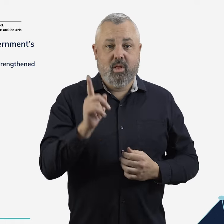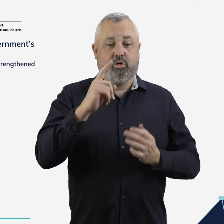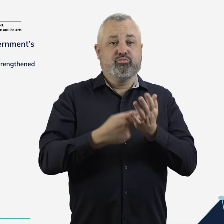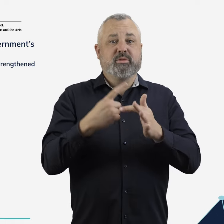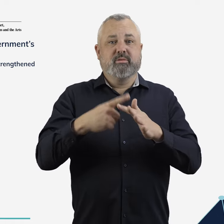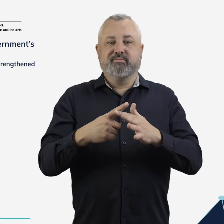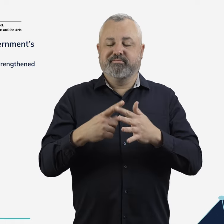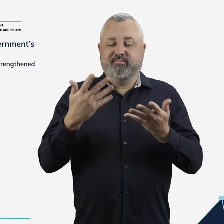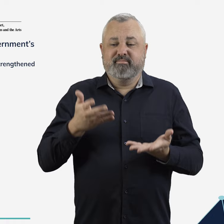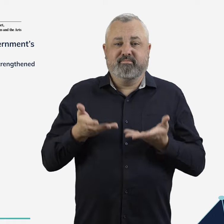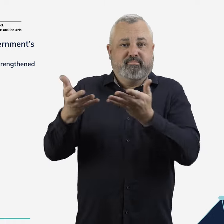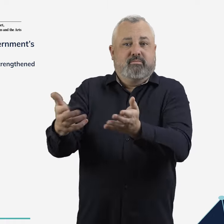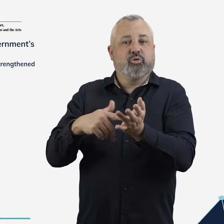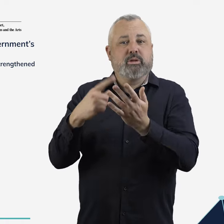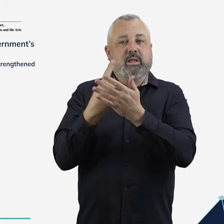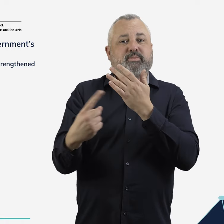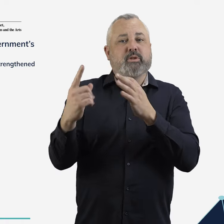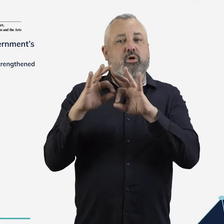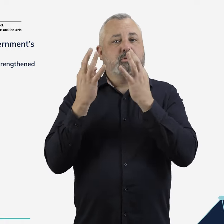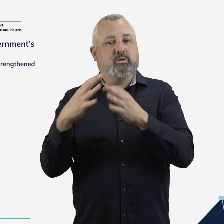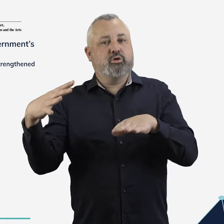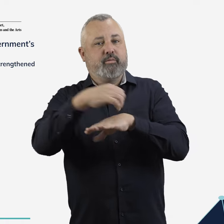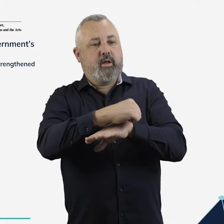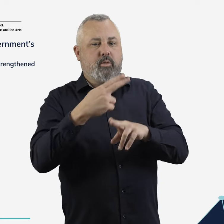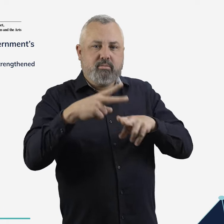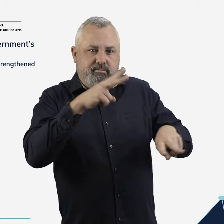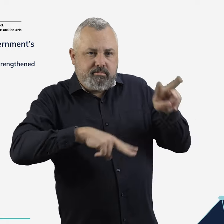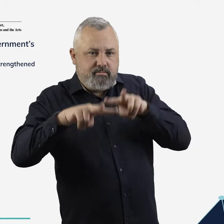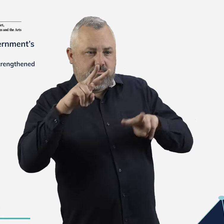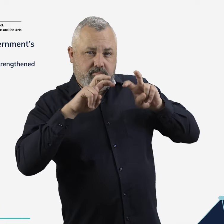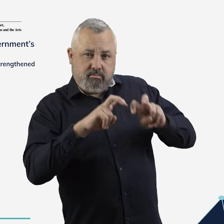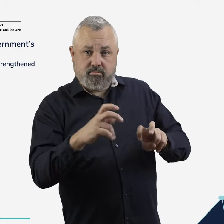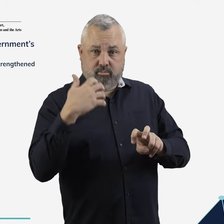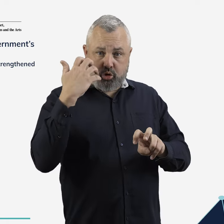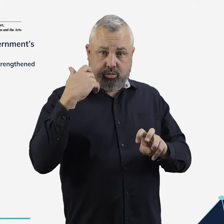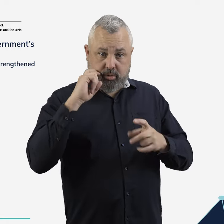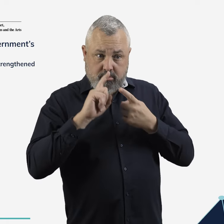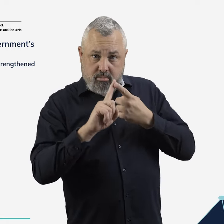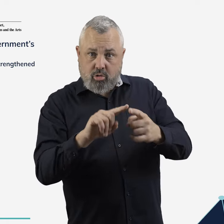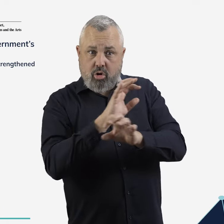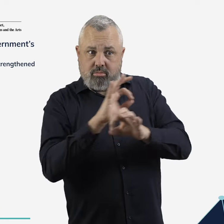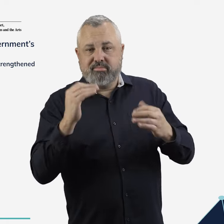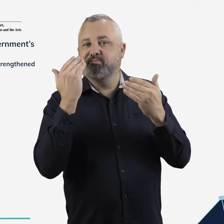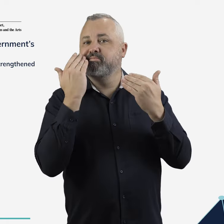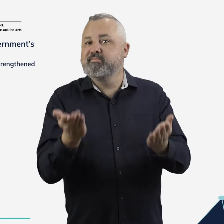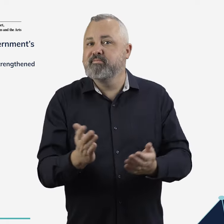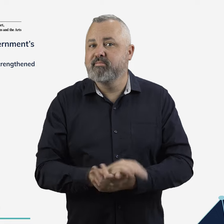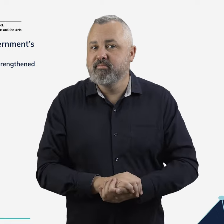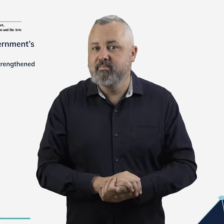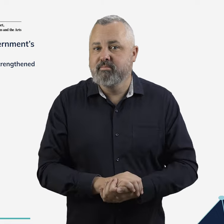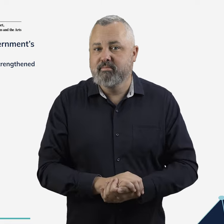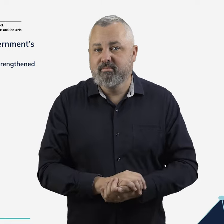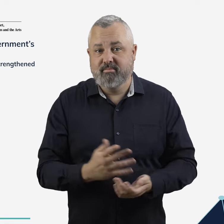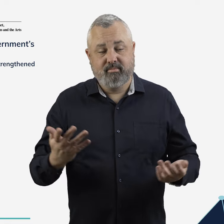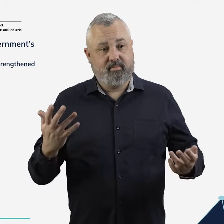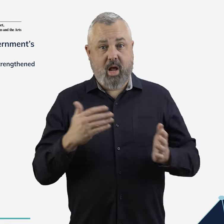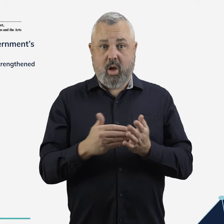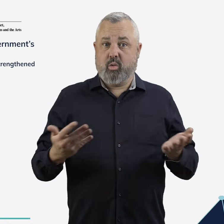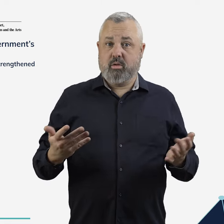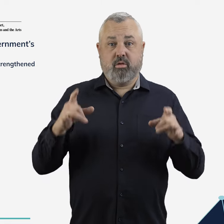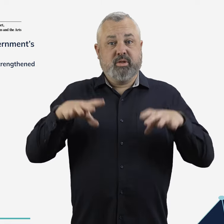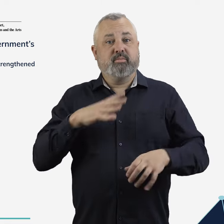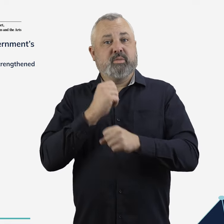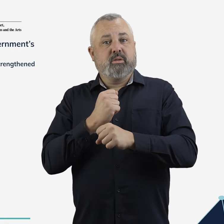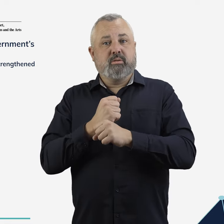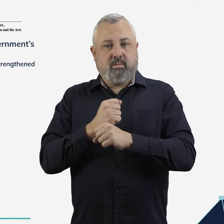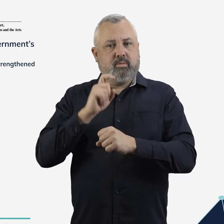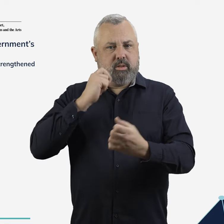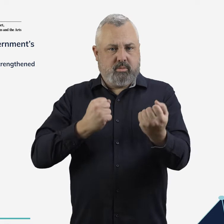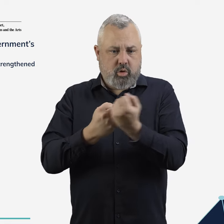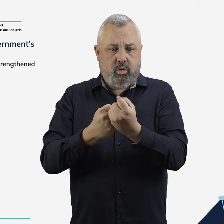Throughout the administration process at Rex, the Australian Government will continue to support outcomes that